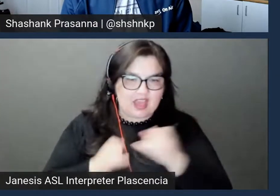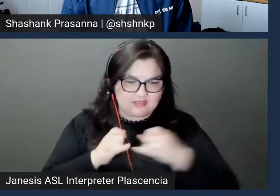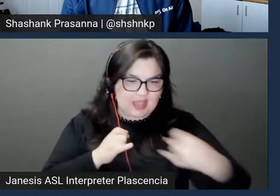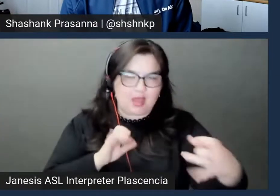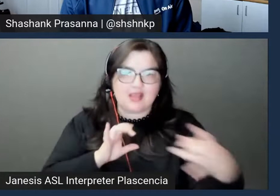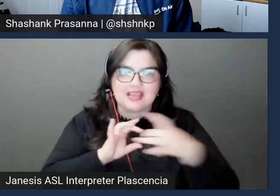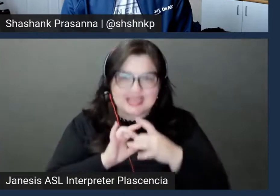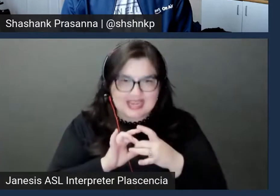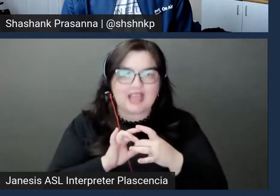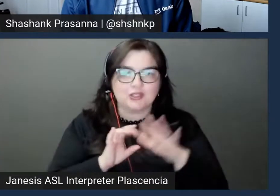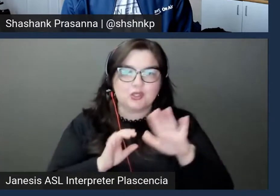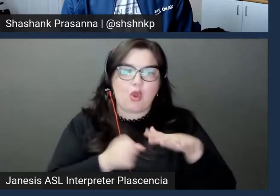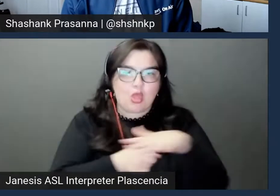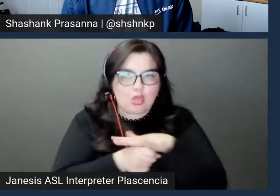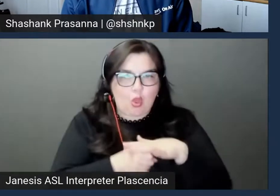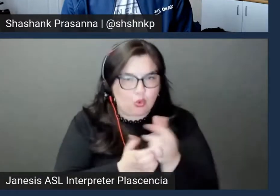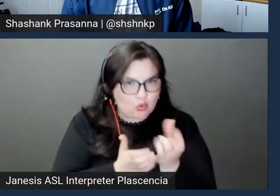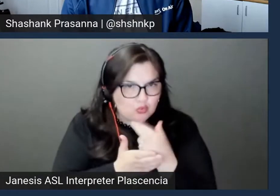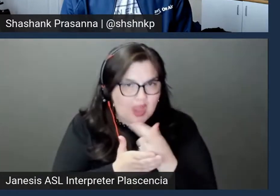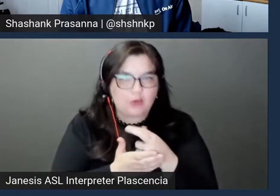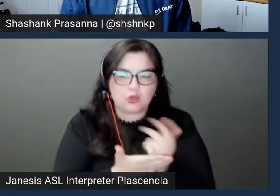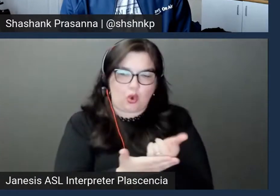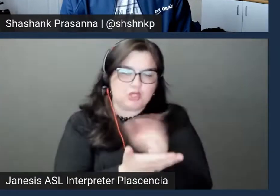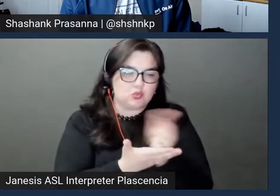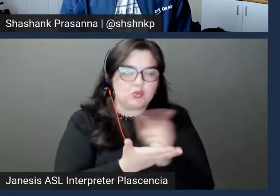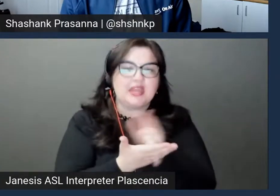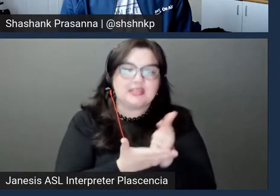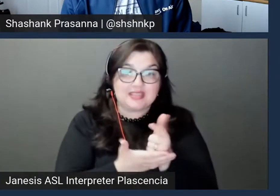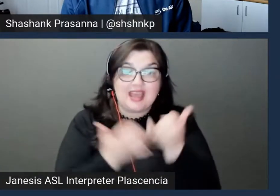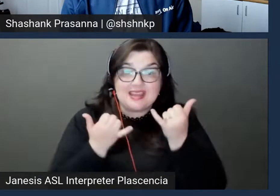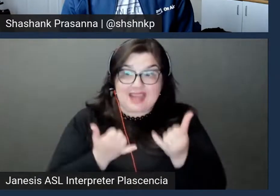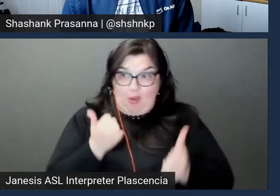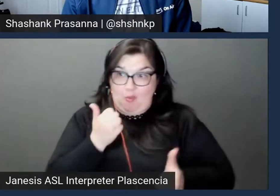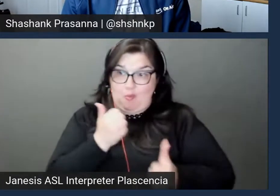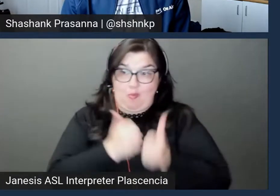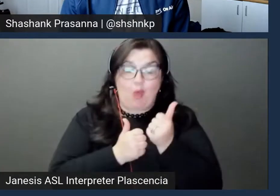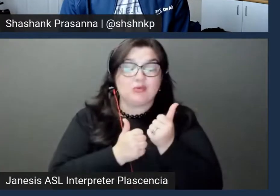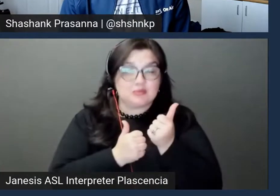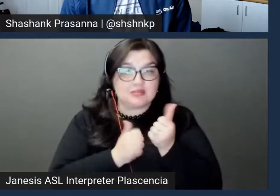And most cameras nowadays are IP enabled. So that's what we're referring to.